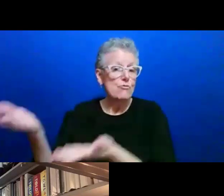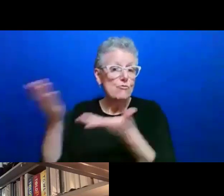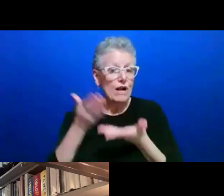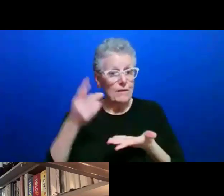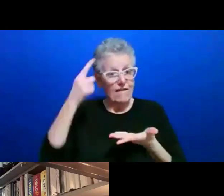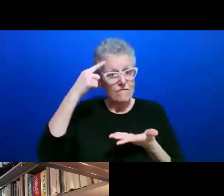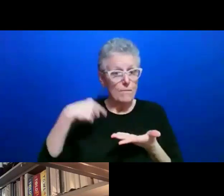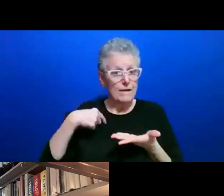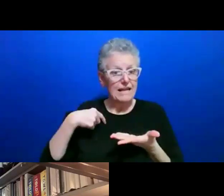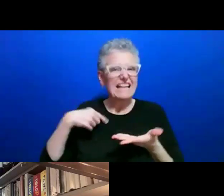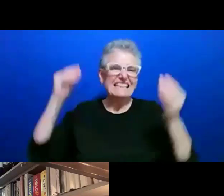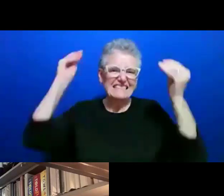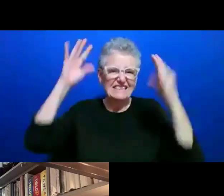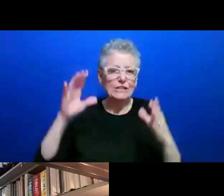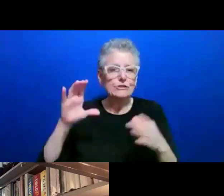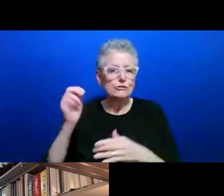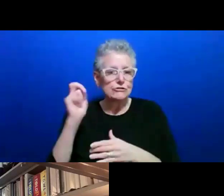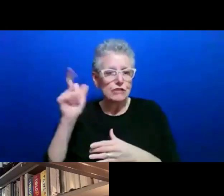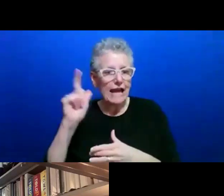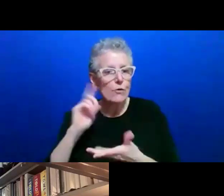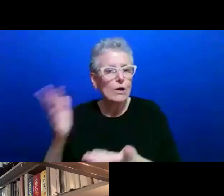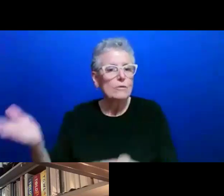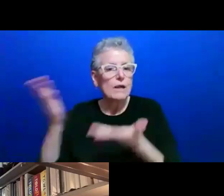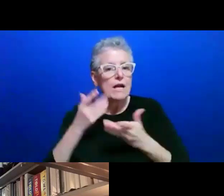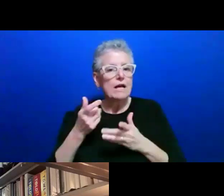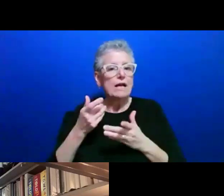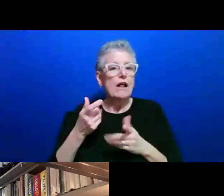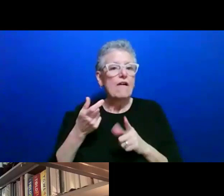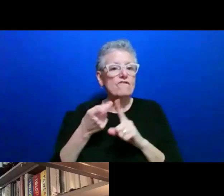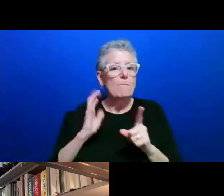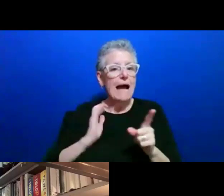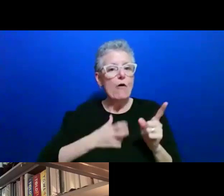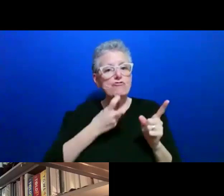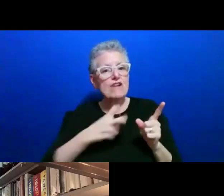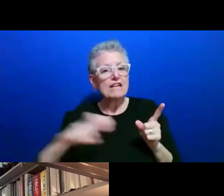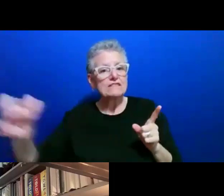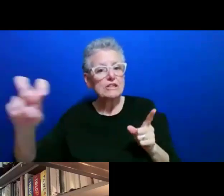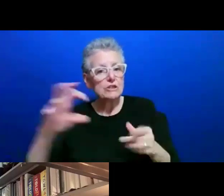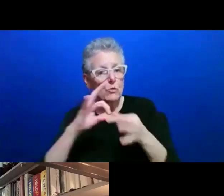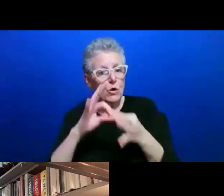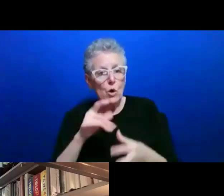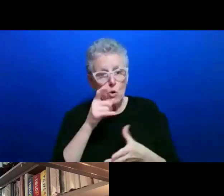Teachers Channel in general. It was recommended to me from our transition coordinator that was here previously,